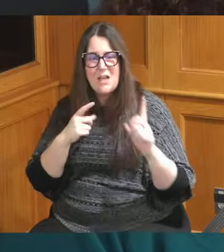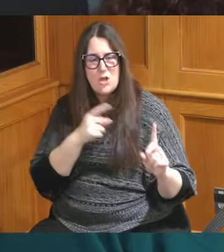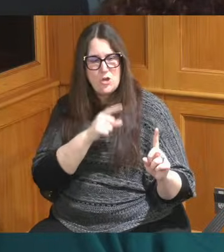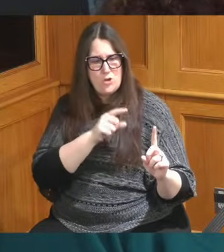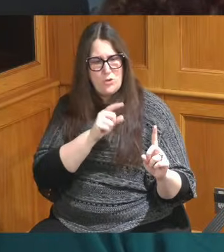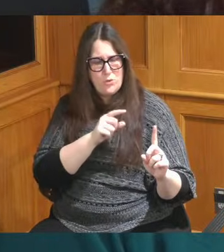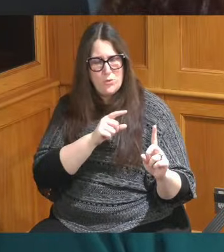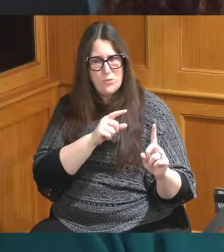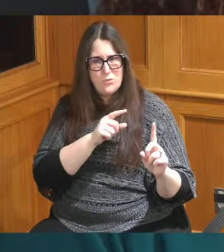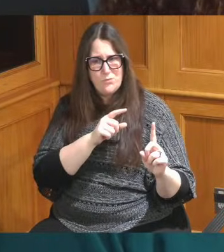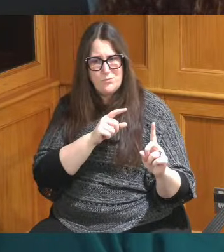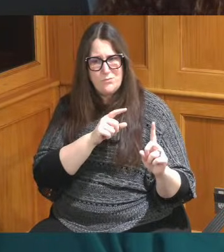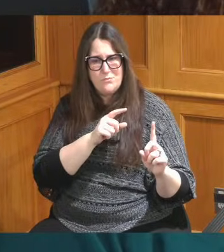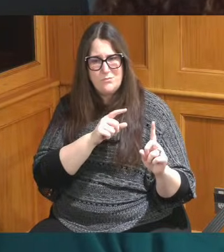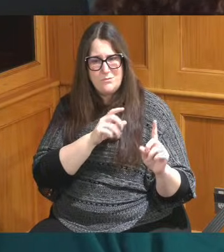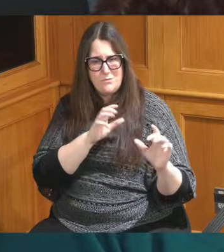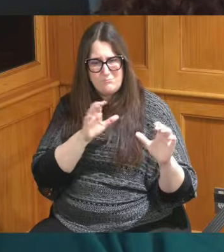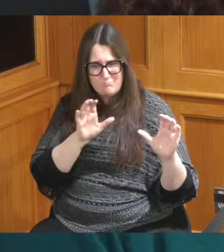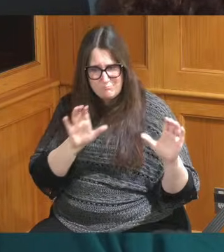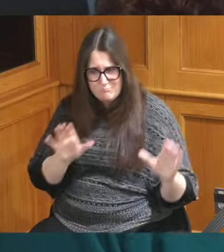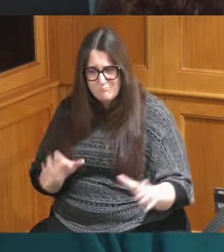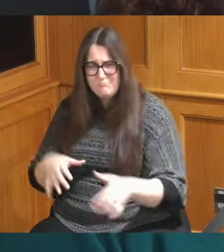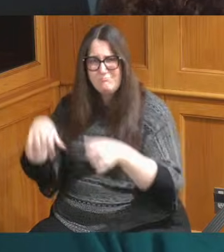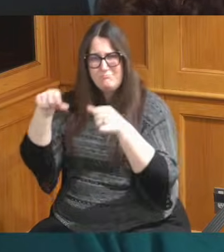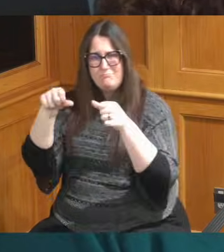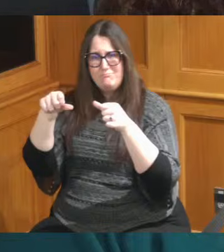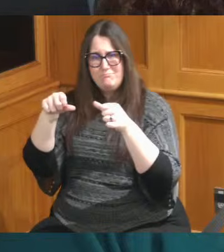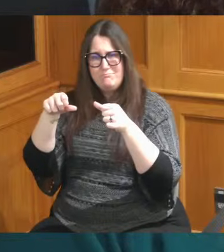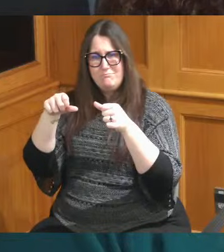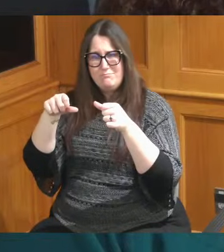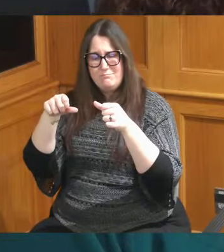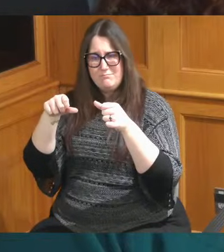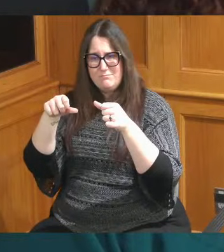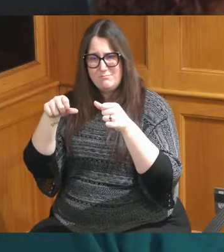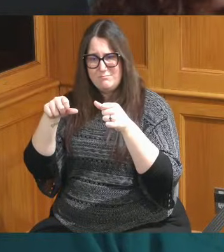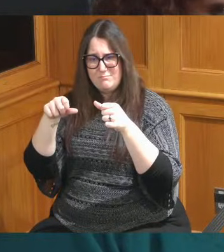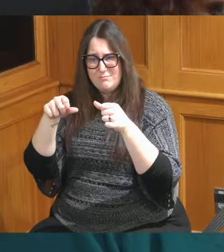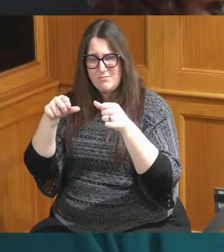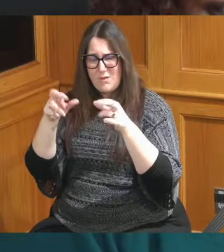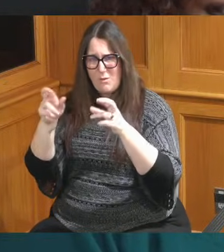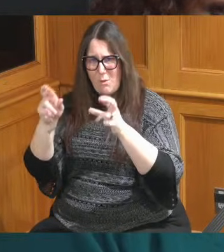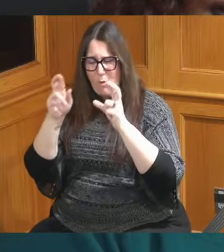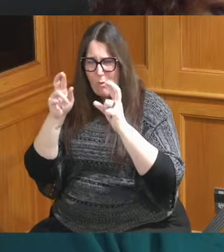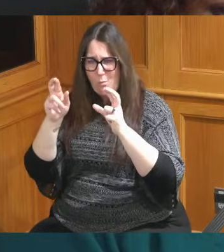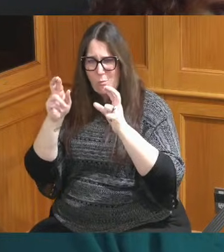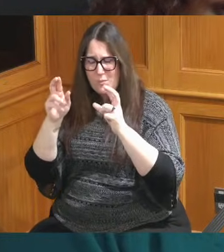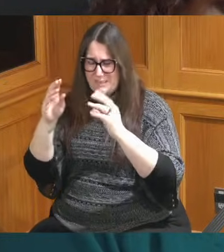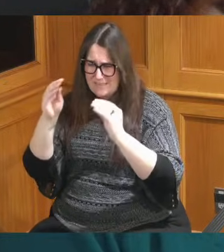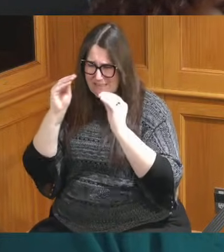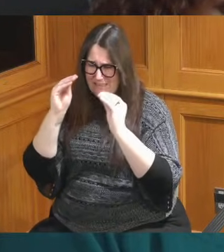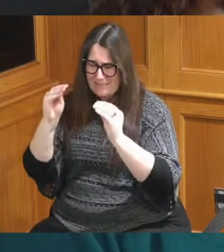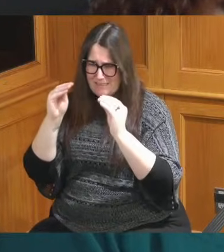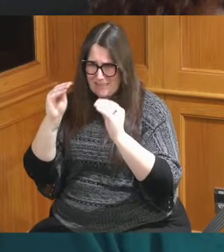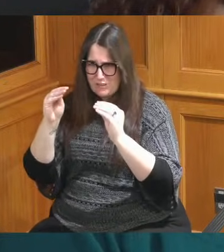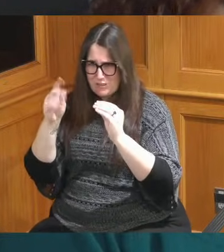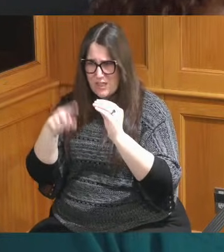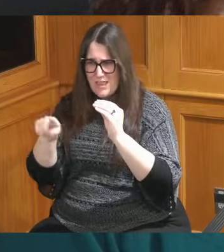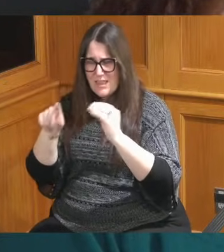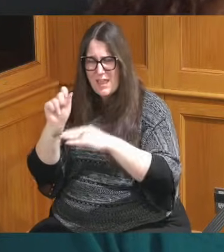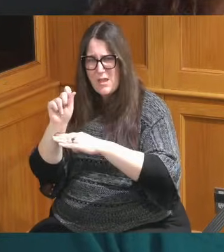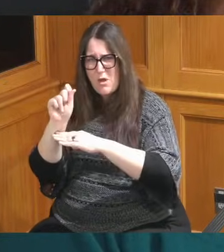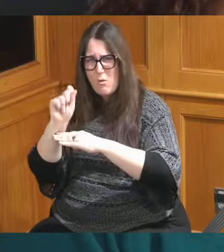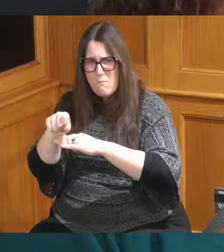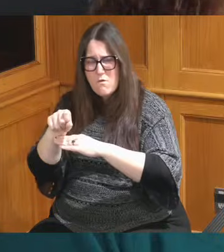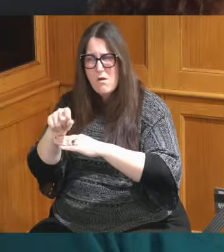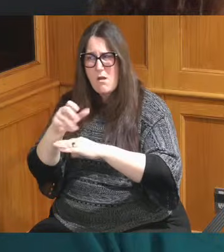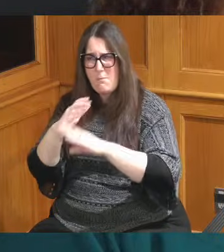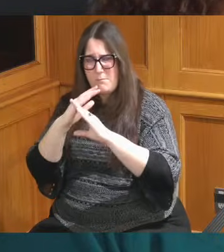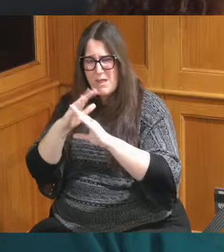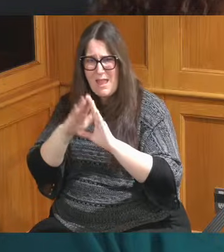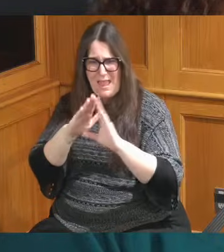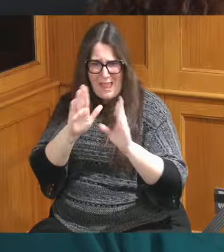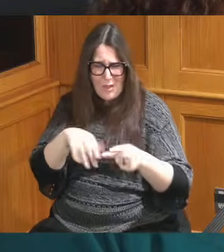and her team comes in. Take that brown paper bag and help them overcome so many things. Housing,